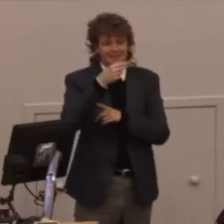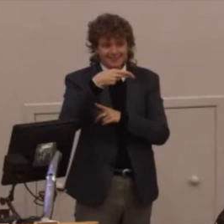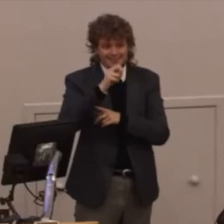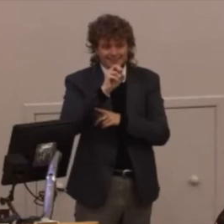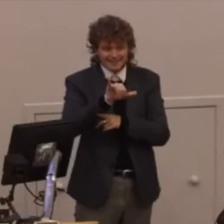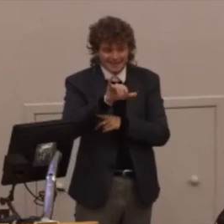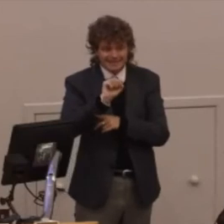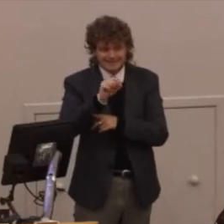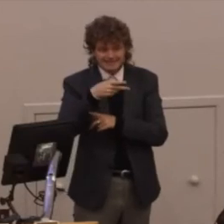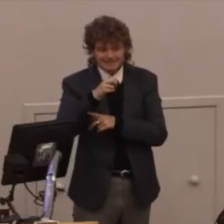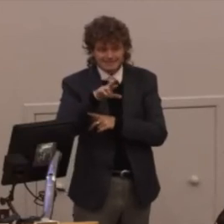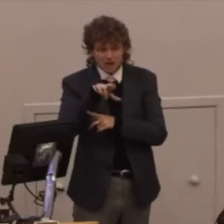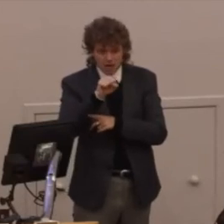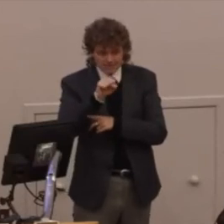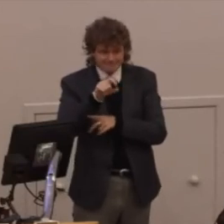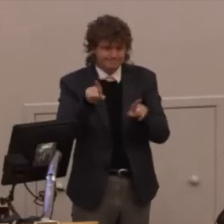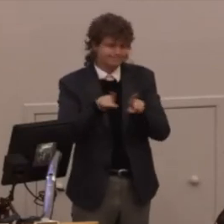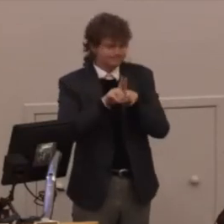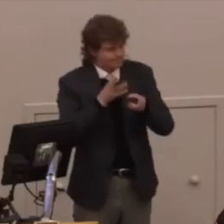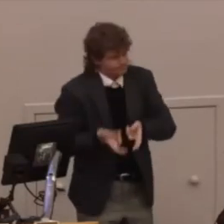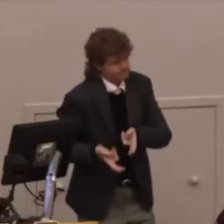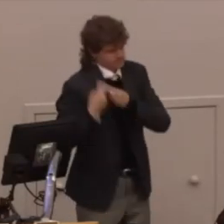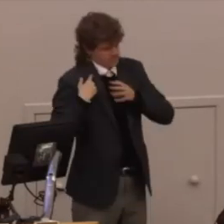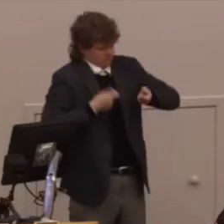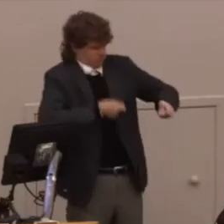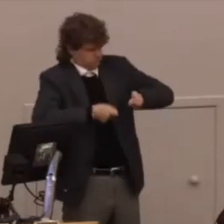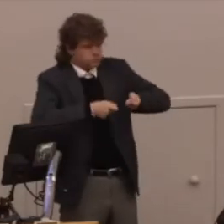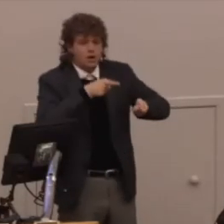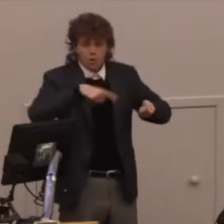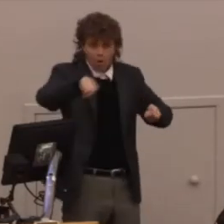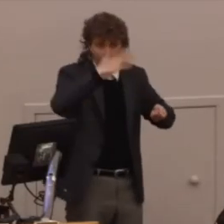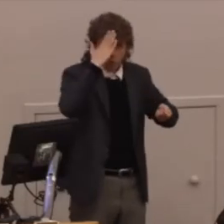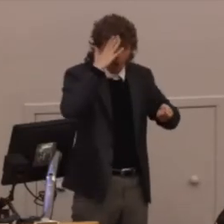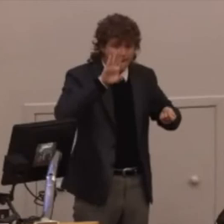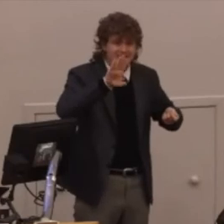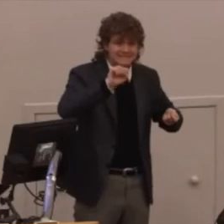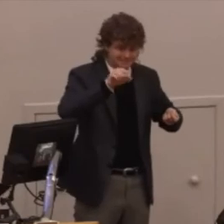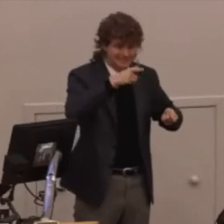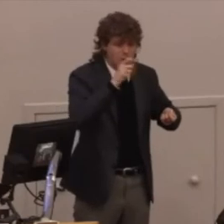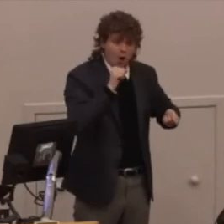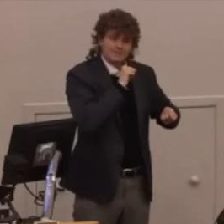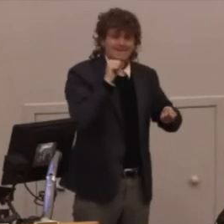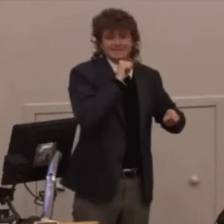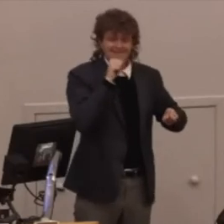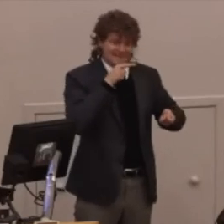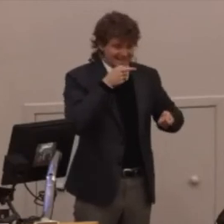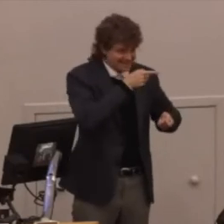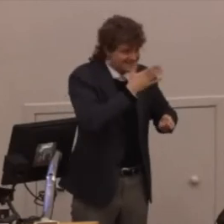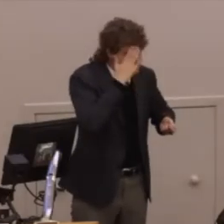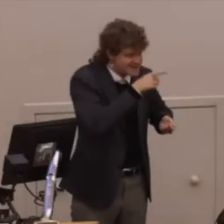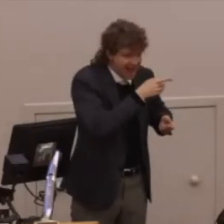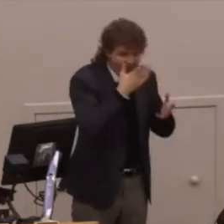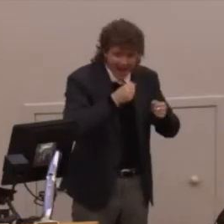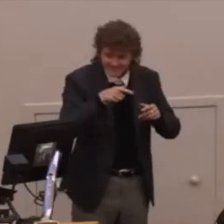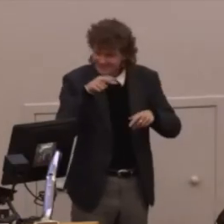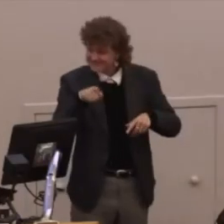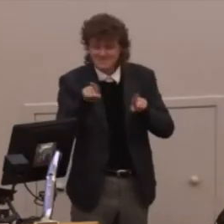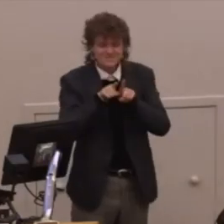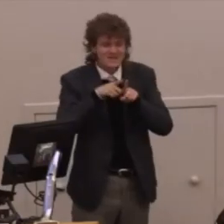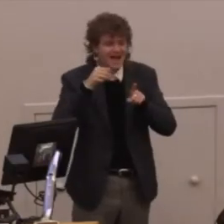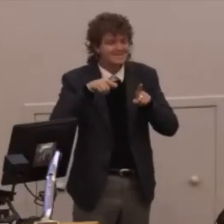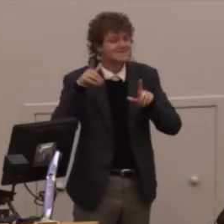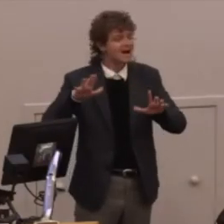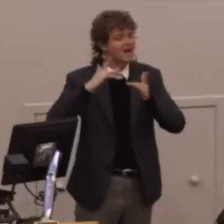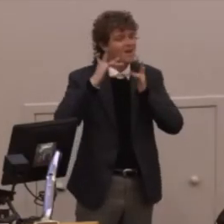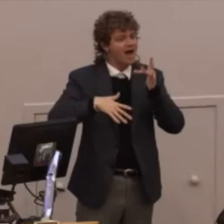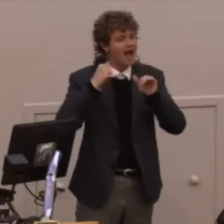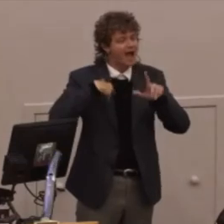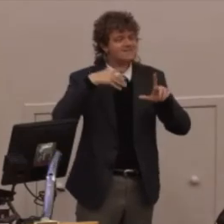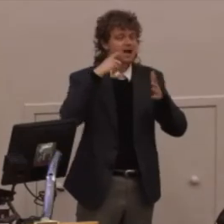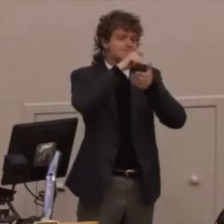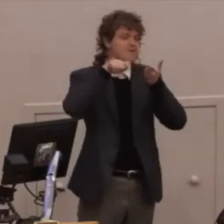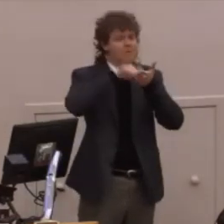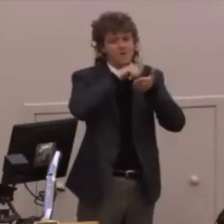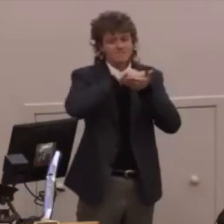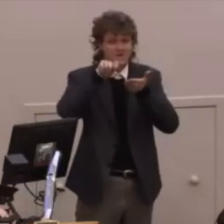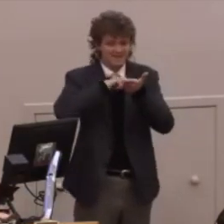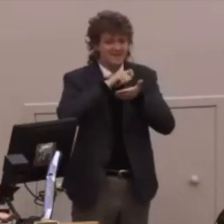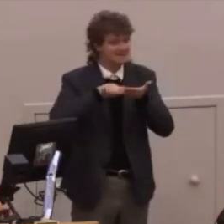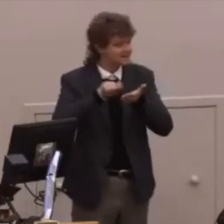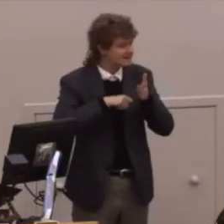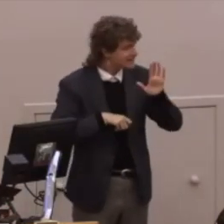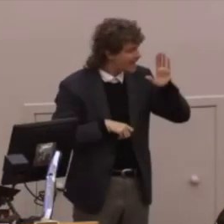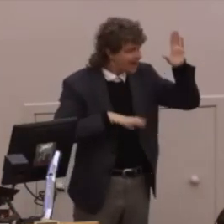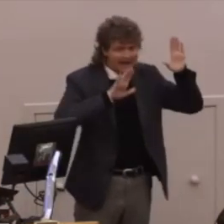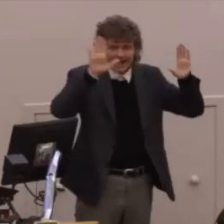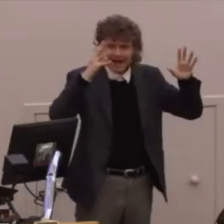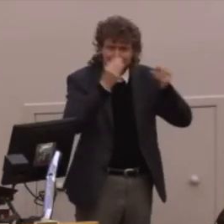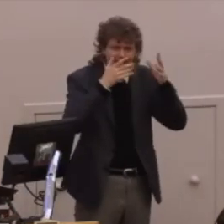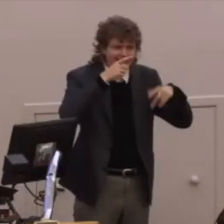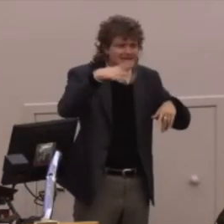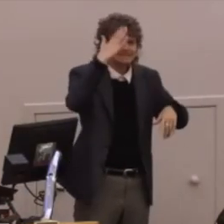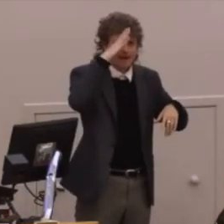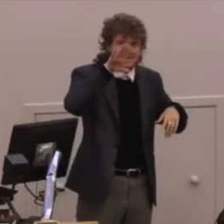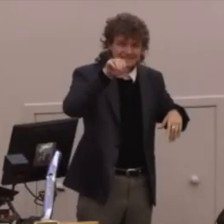are attending online can answer the poll. I see almost more than half. We are more than